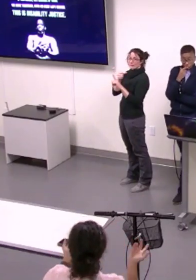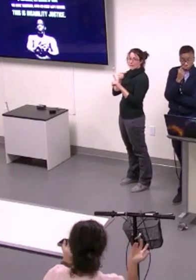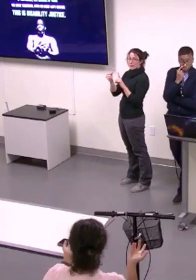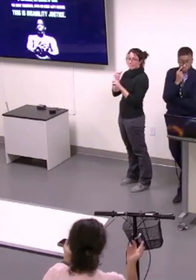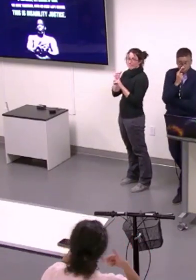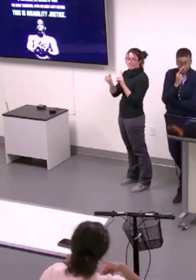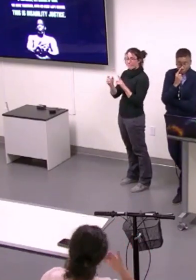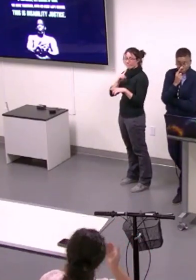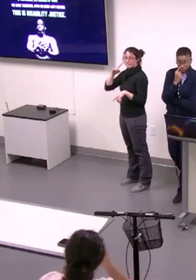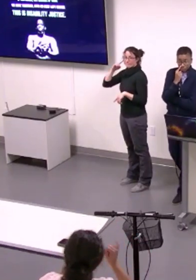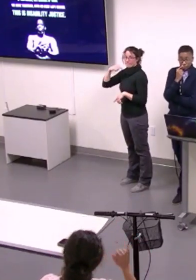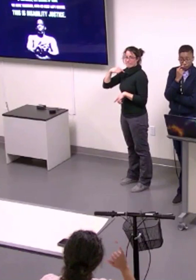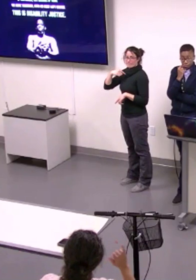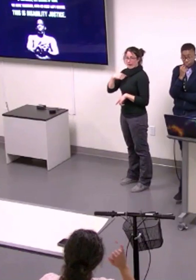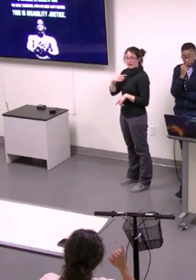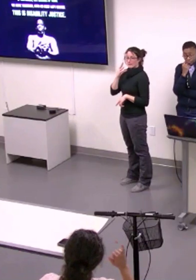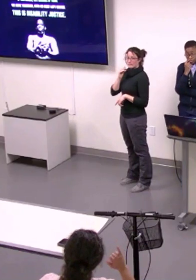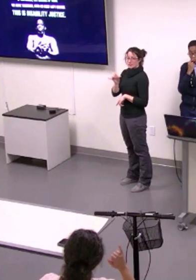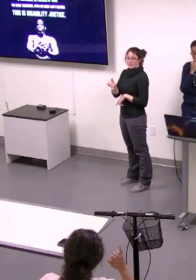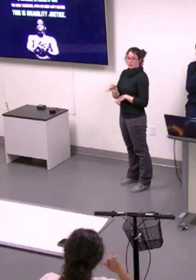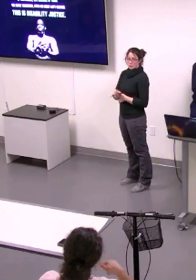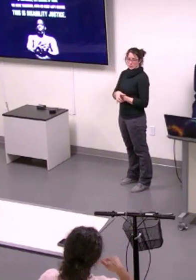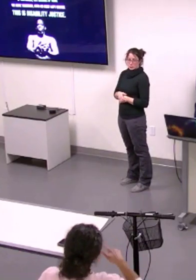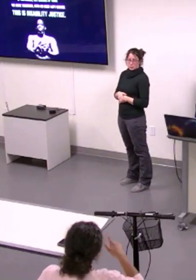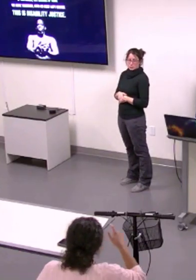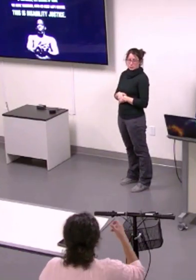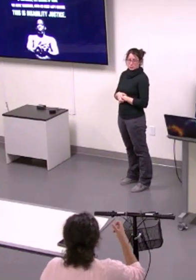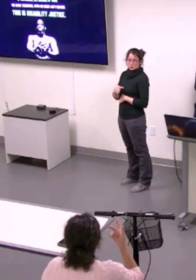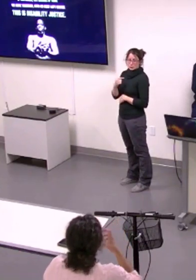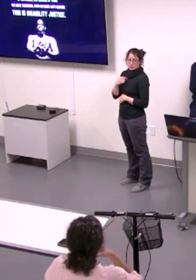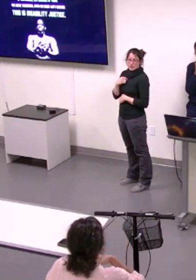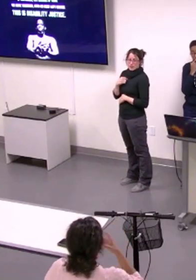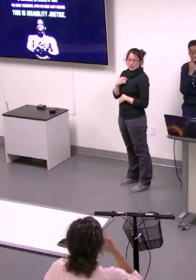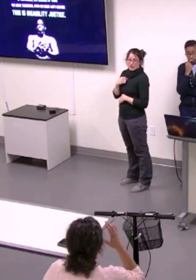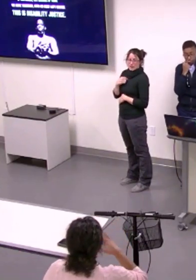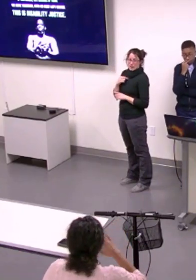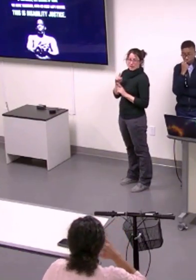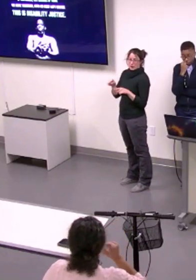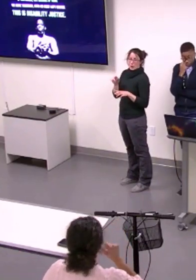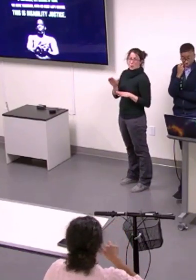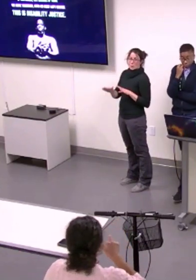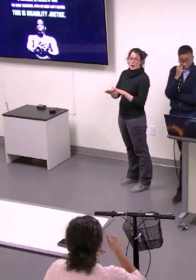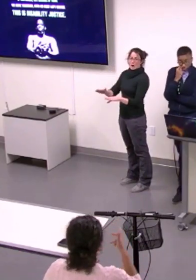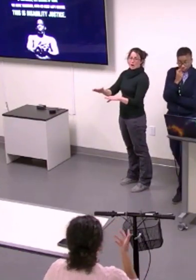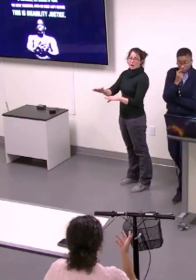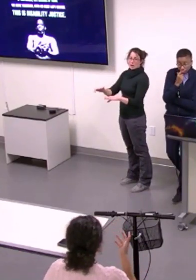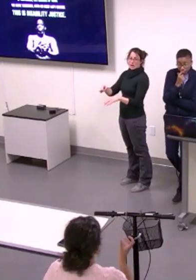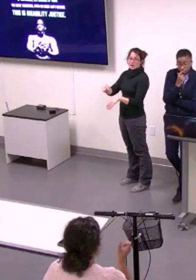I mean, you have to be afraid of the cops. Because of, if I walk and they don't understand that I'm deaf.